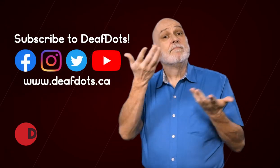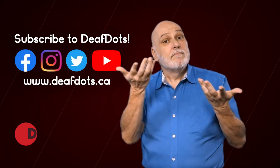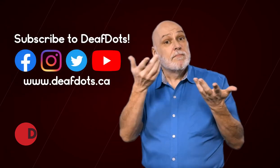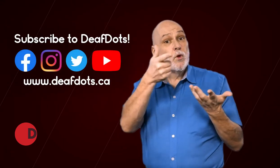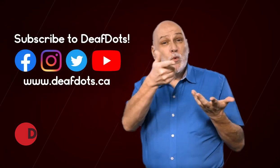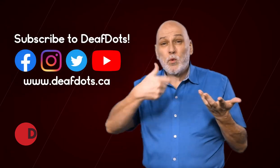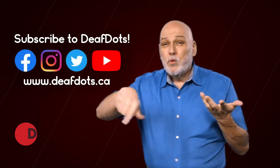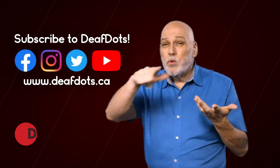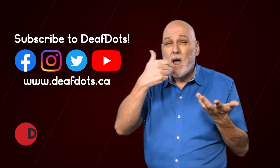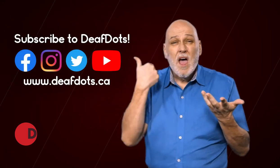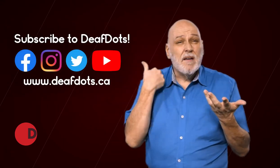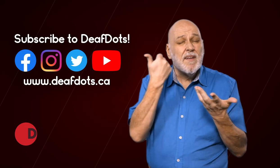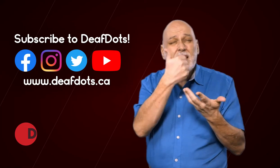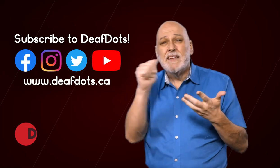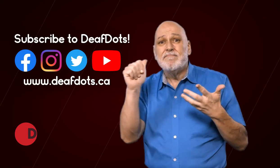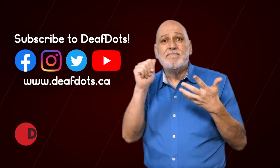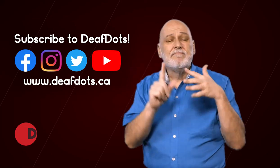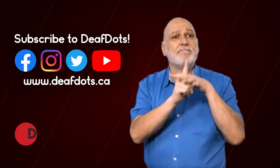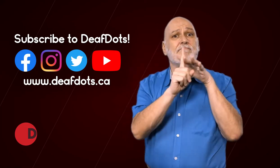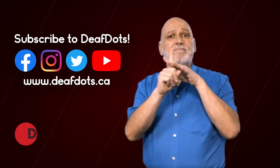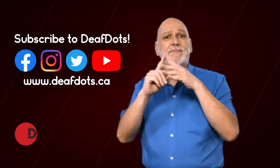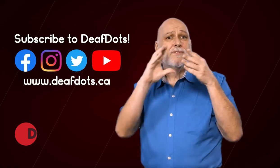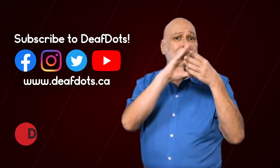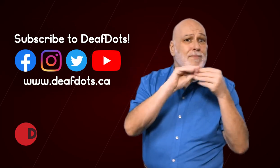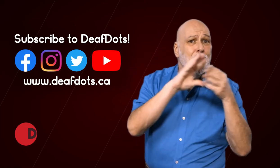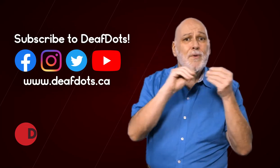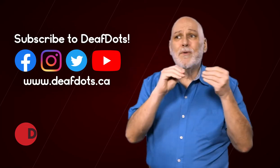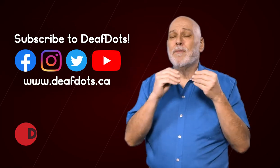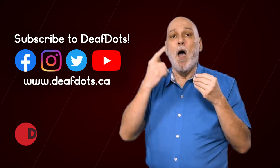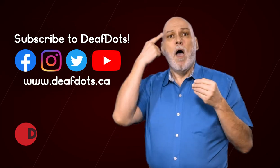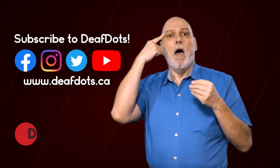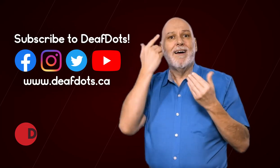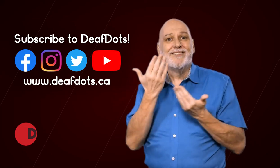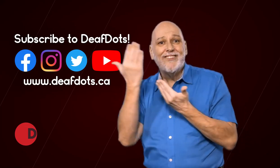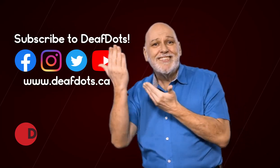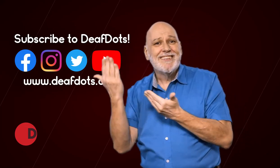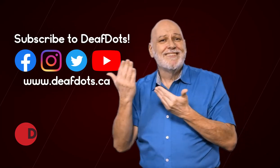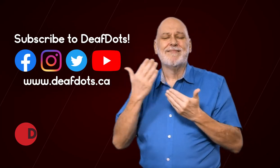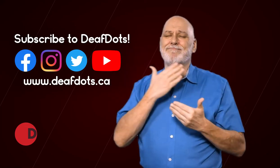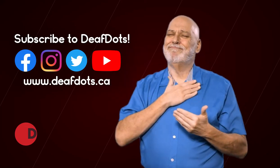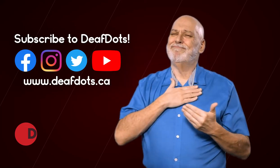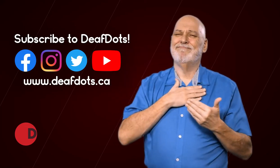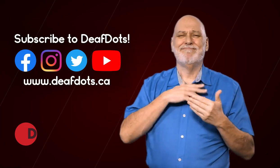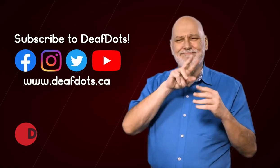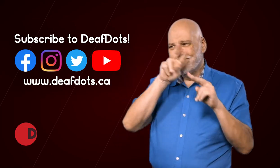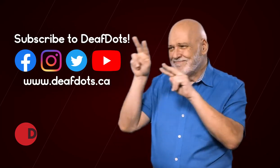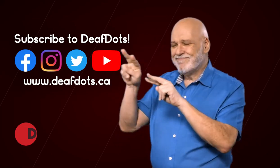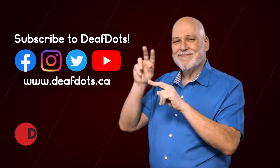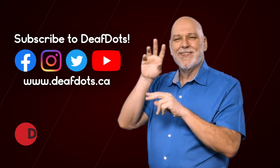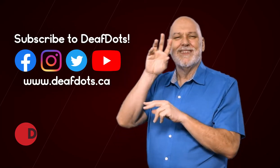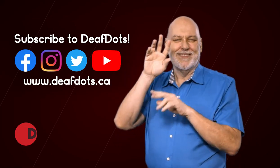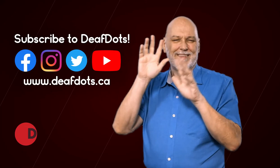You can send your news stories or suggestions,